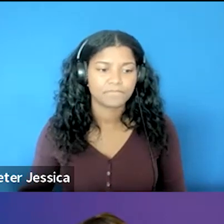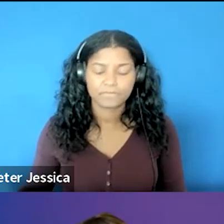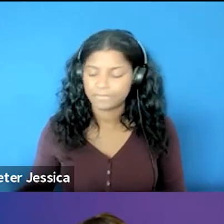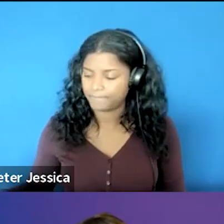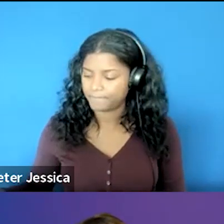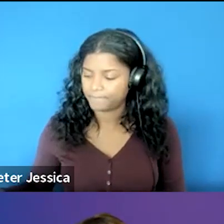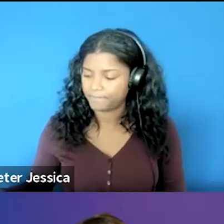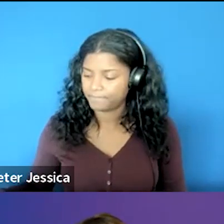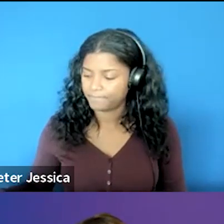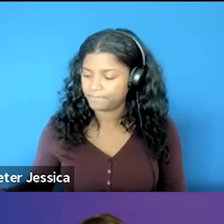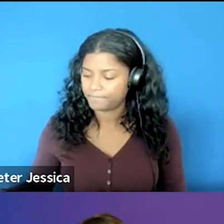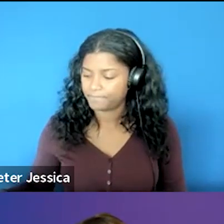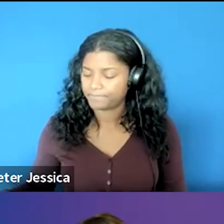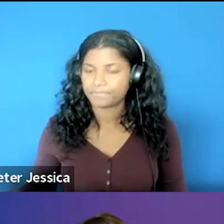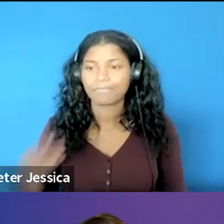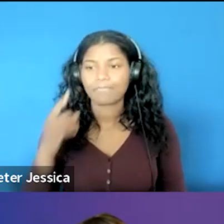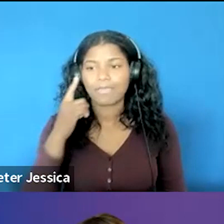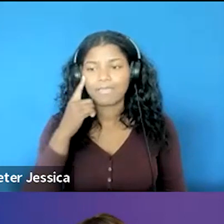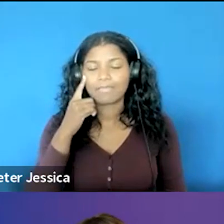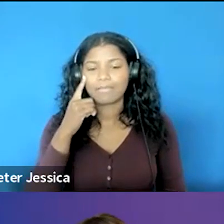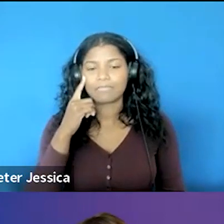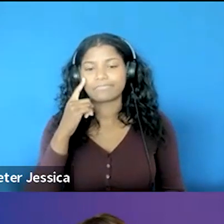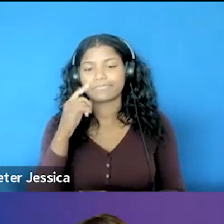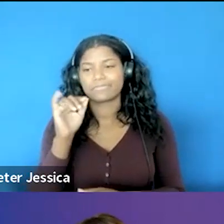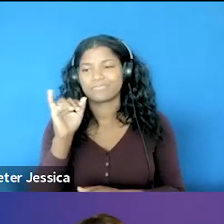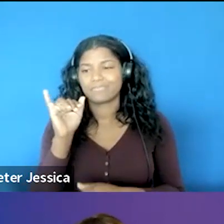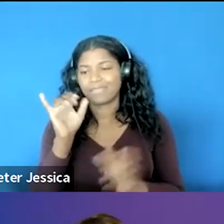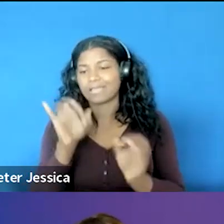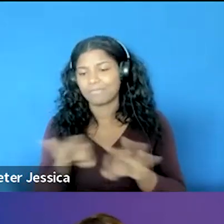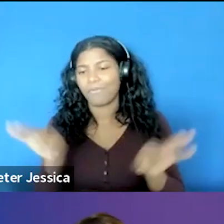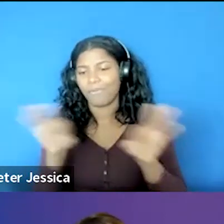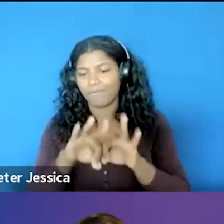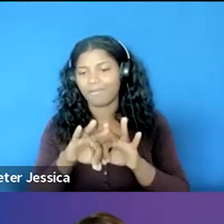Manju Hingorani: I think that was going to be the one tip that we all were gonna jump and say. This is the tip.